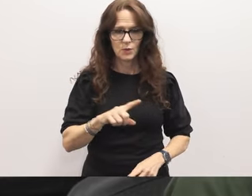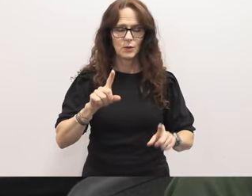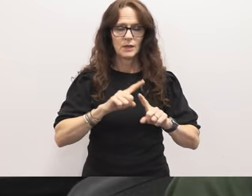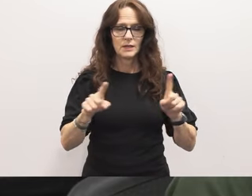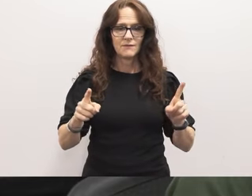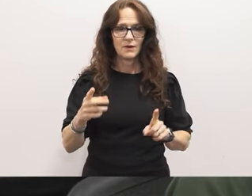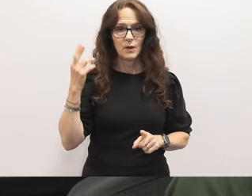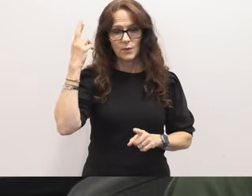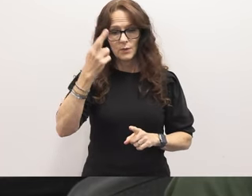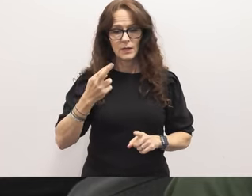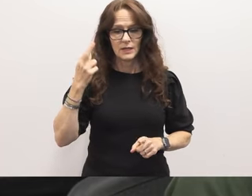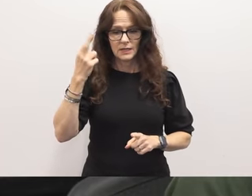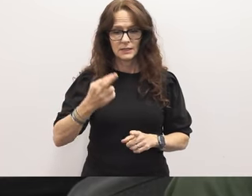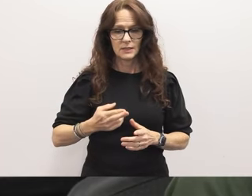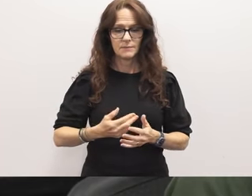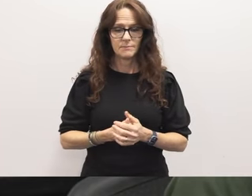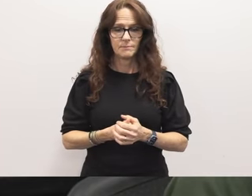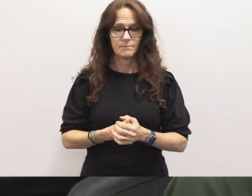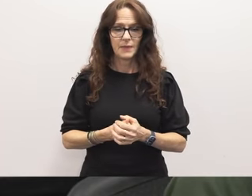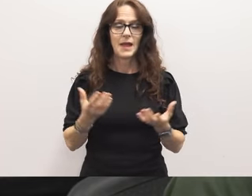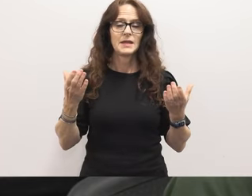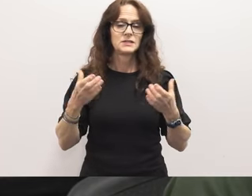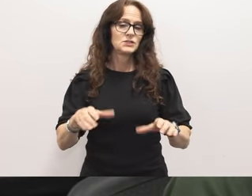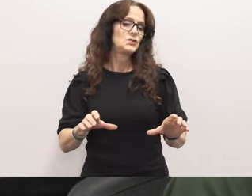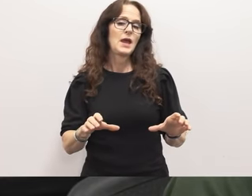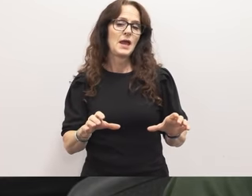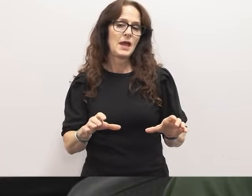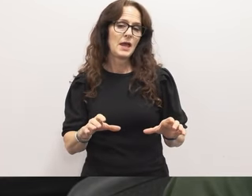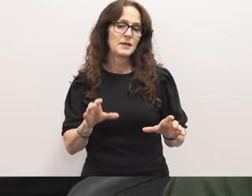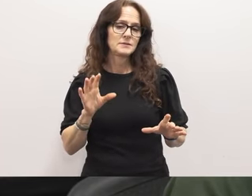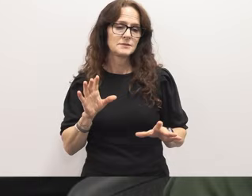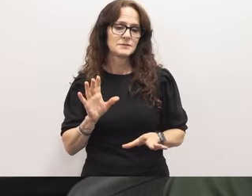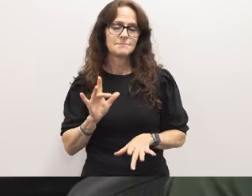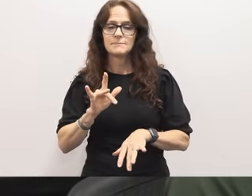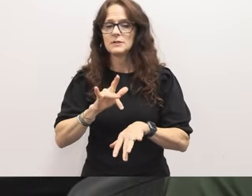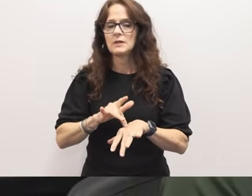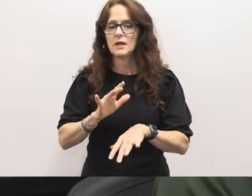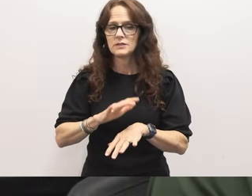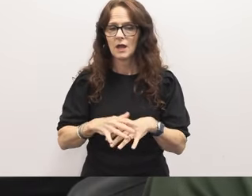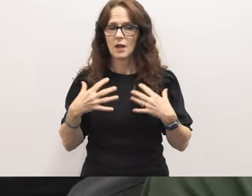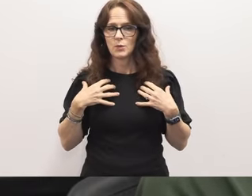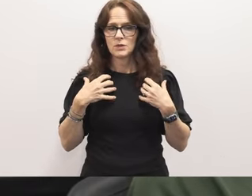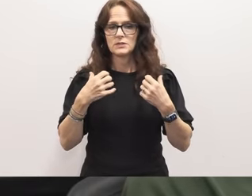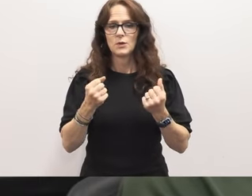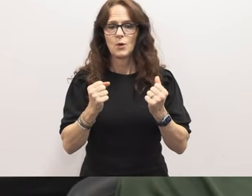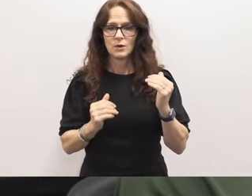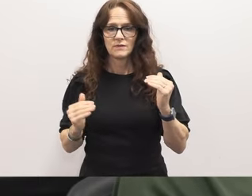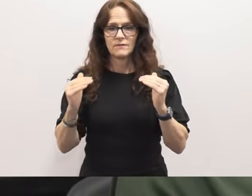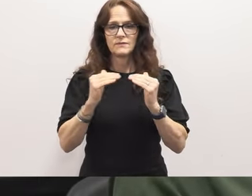But I got a chance to kind of touch on restorative justice as it applies to, you know,